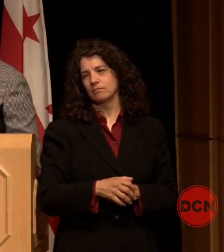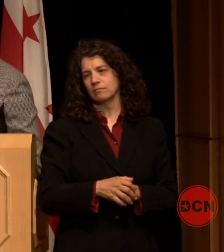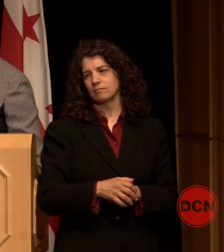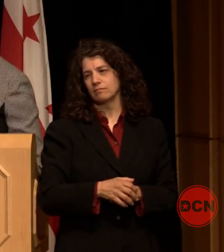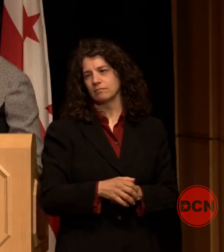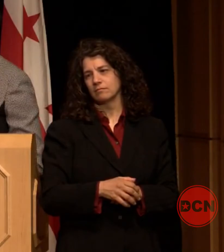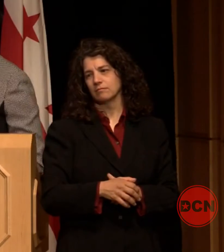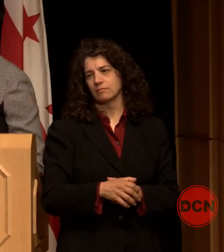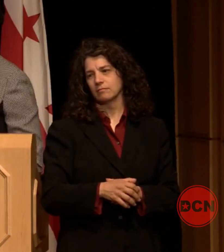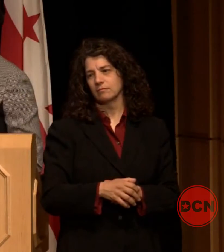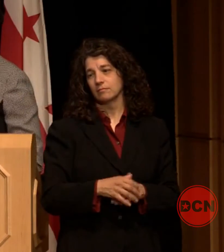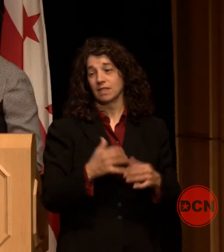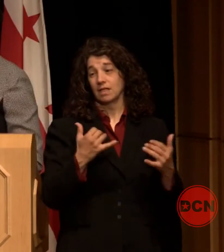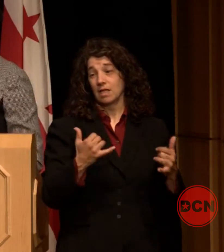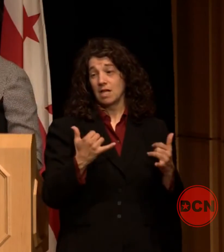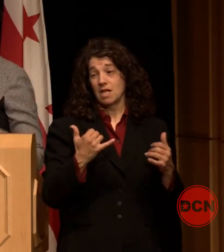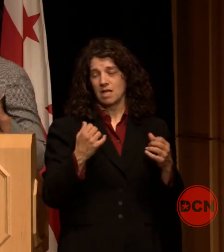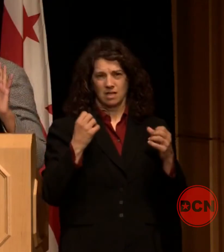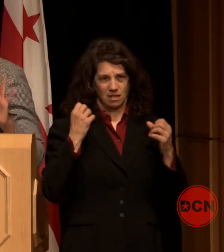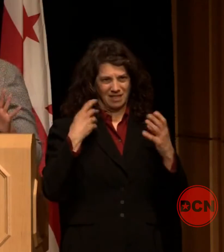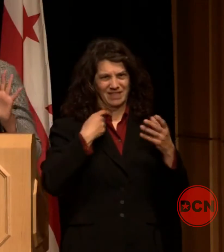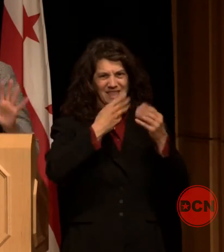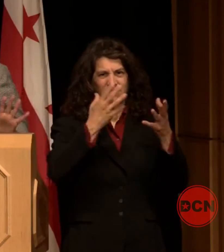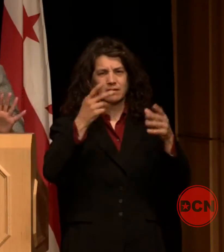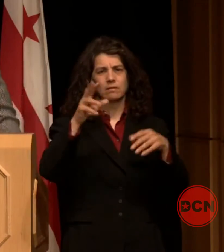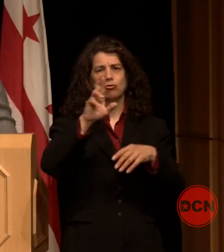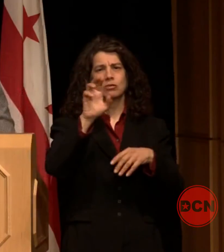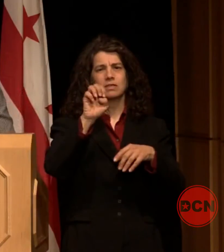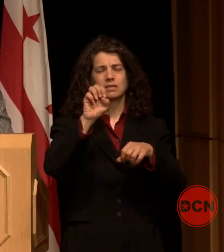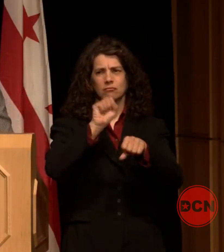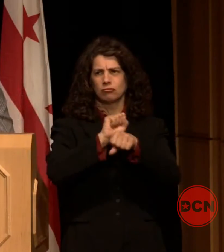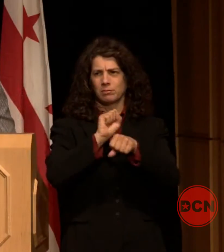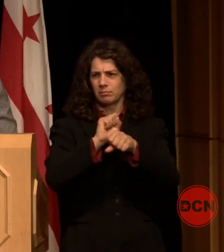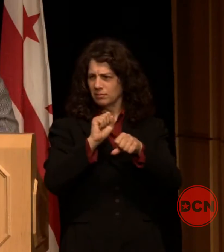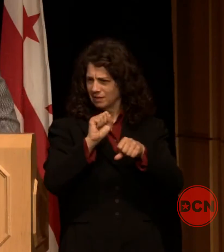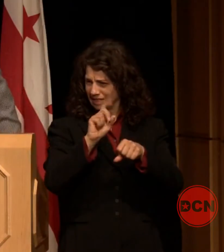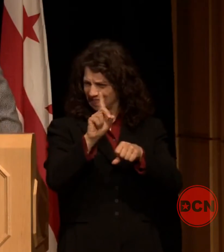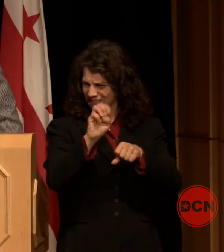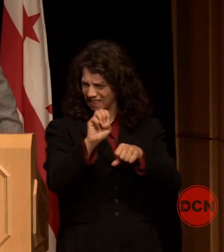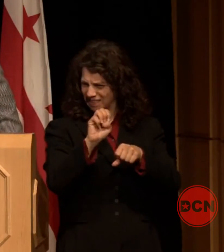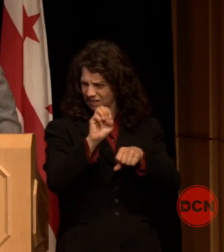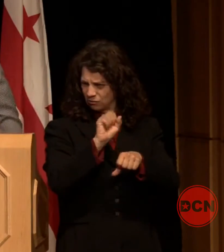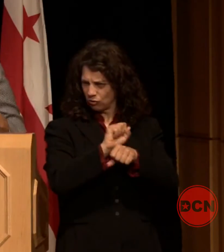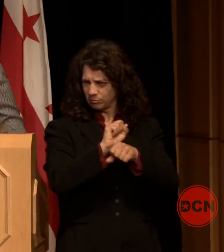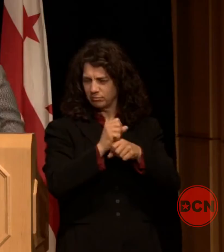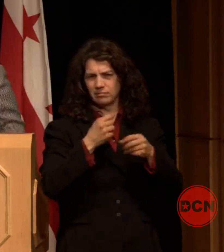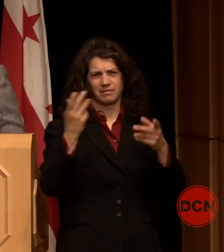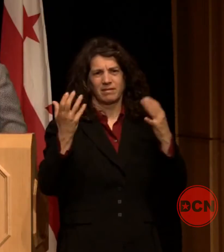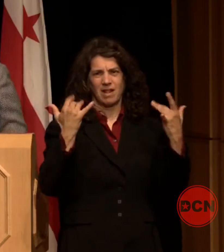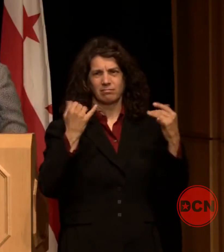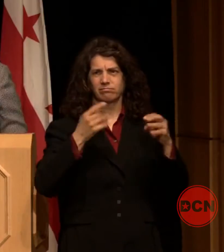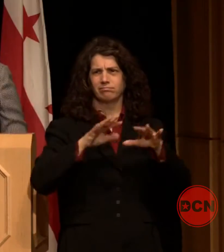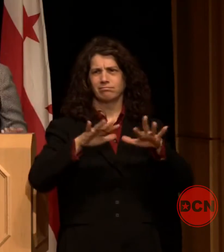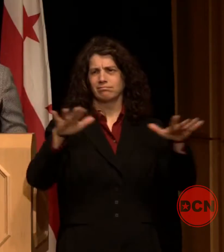SESSION LAST YEAR DMPED MOVED 11 PROJECTS THROUGH THE COUNCIL OF THE DISTRICT OF COLUMBIA. AND THAT TAKES A LOT OF WORK.